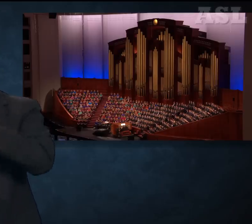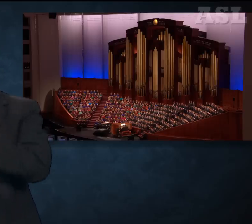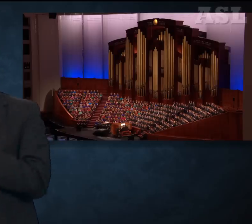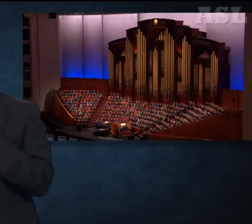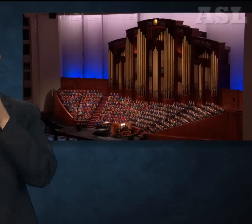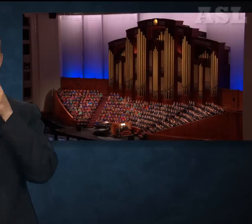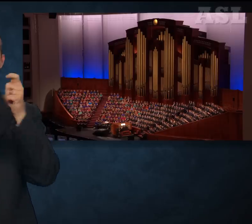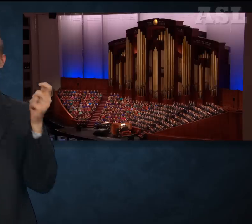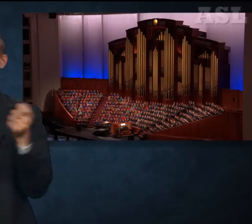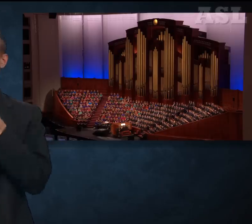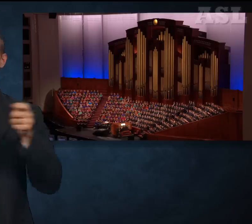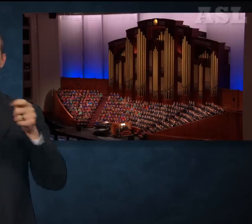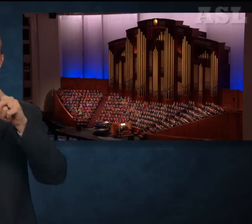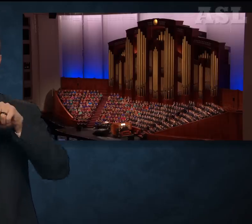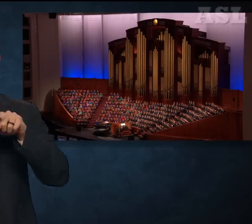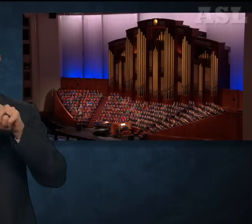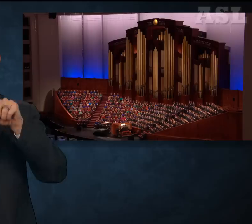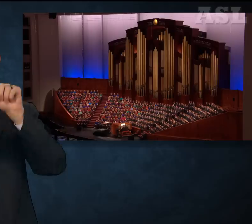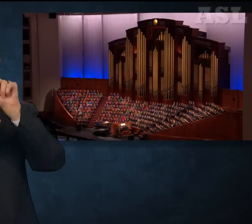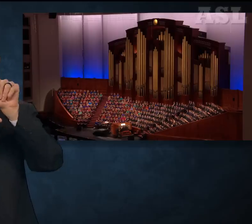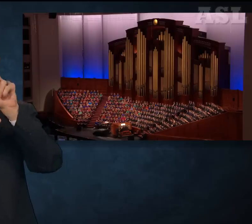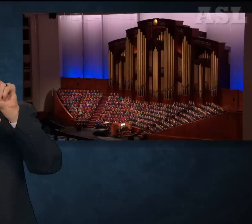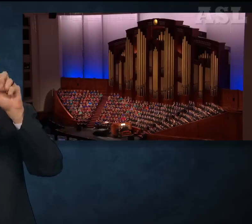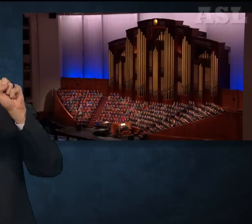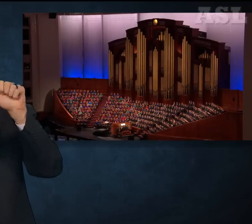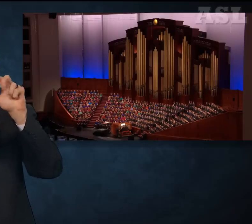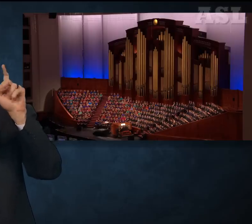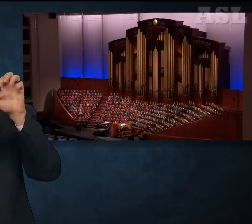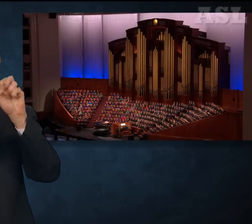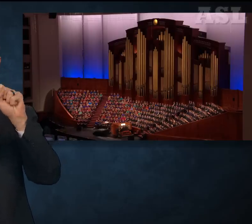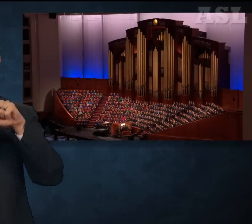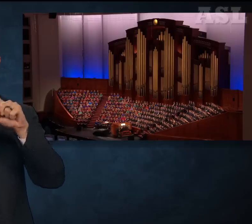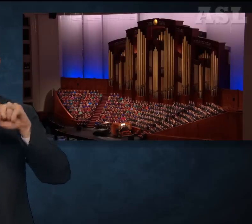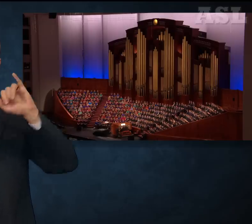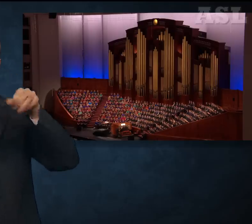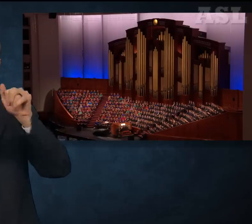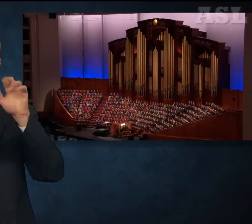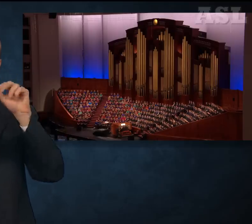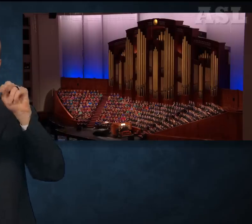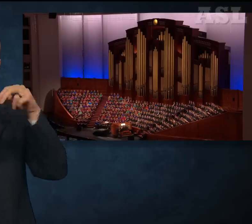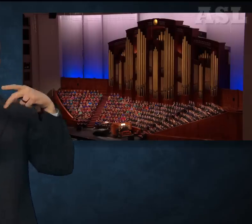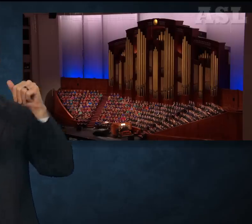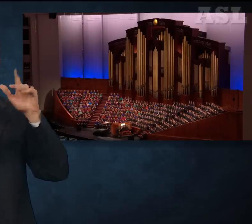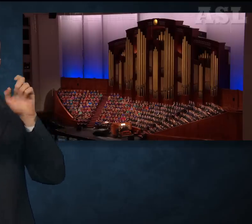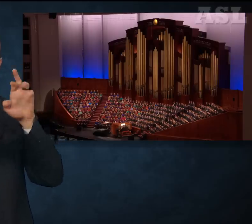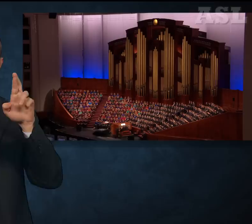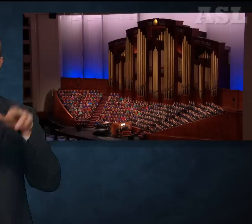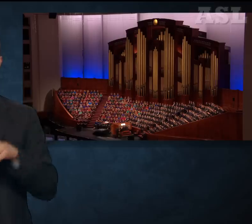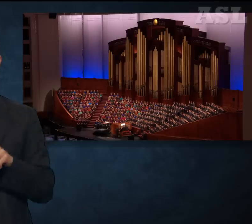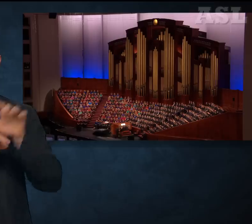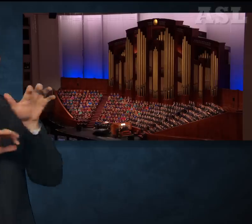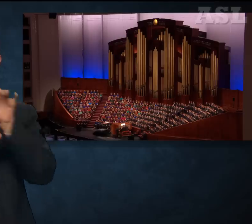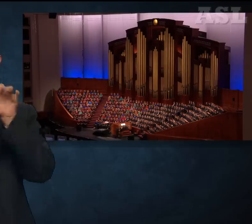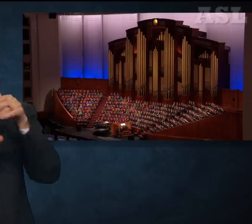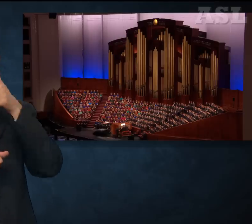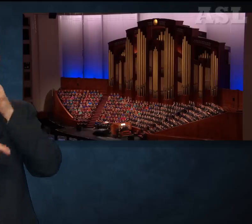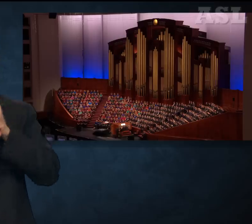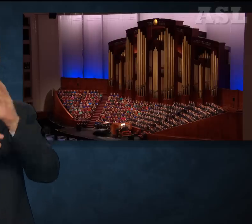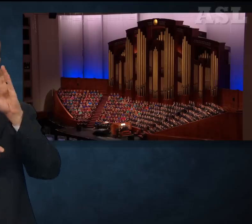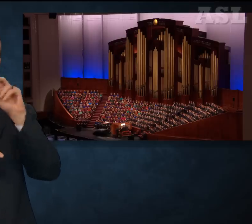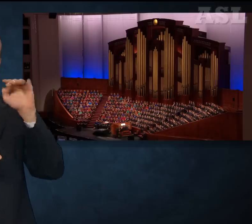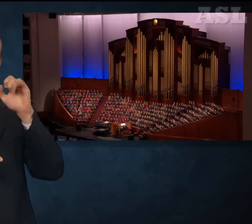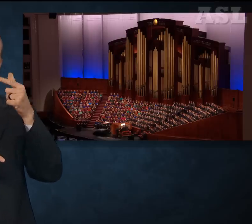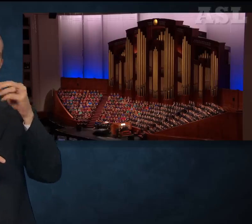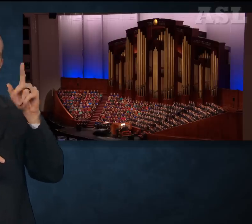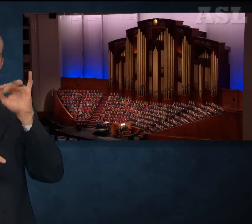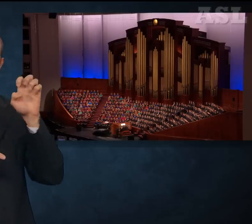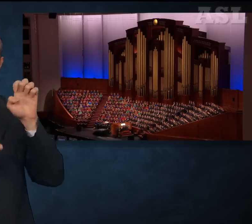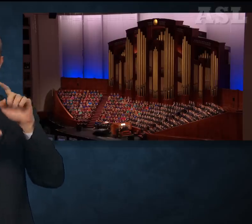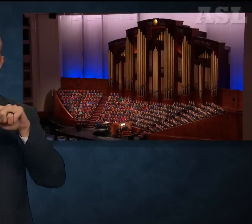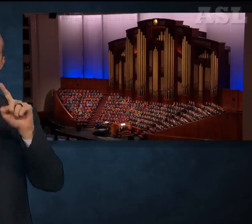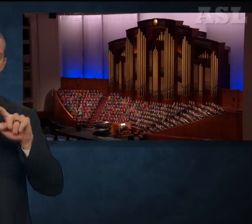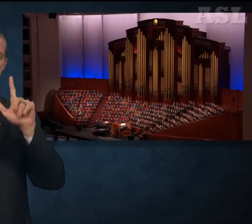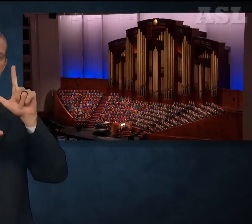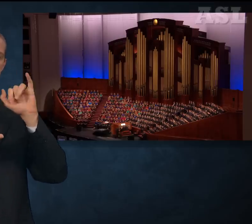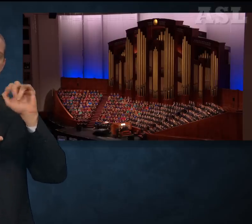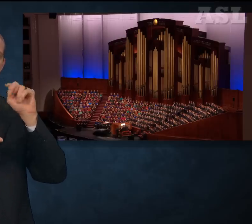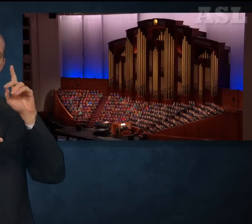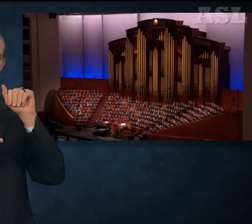COMBINED SEMINARY CHOIR FROM